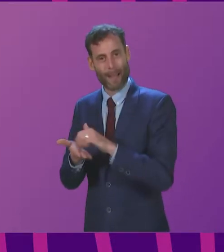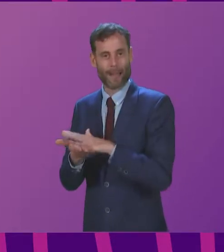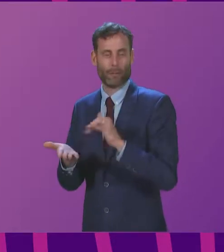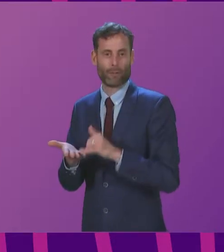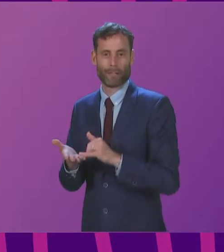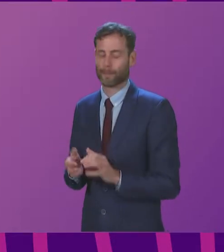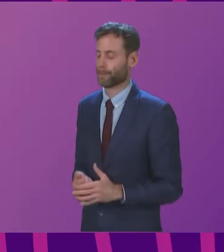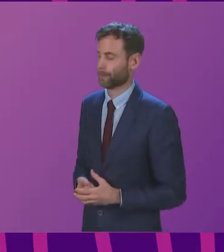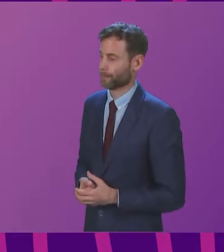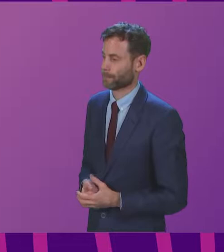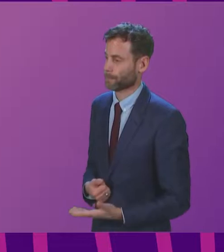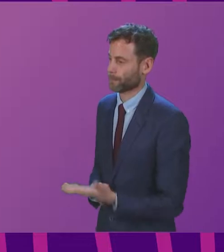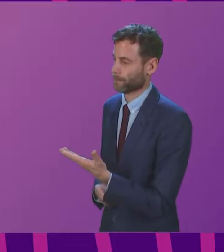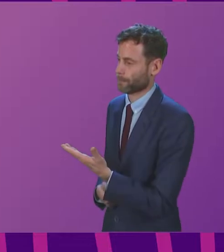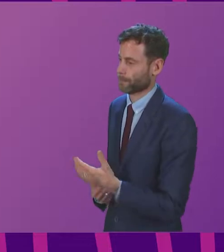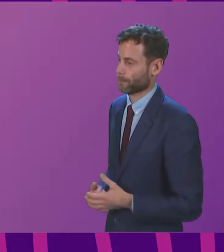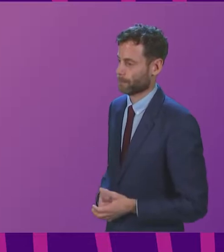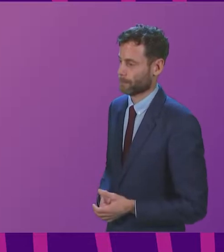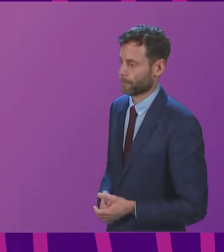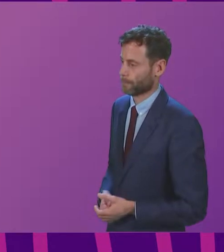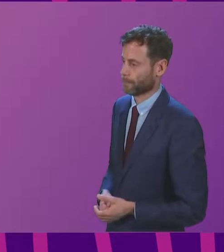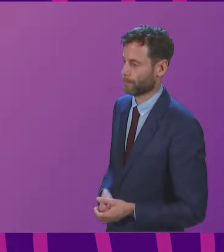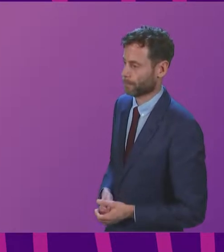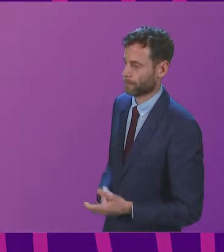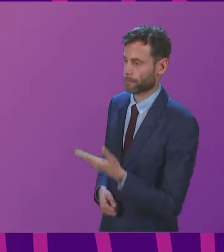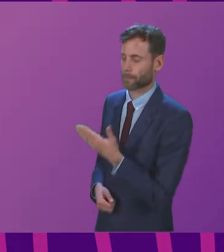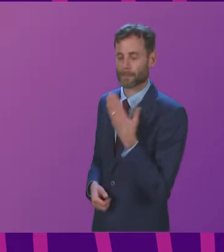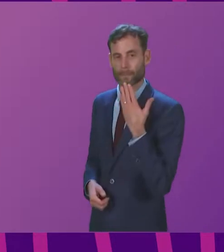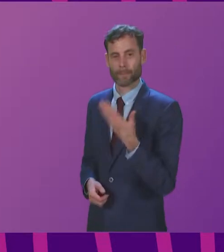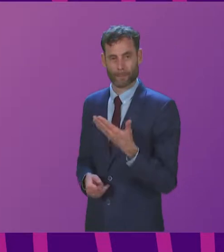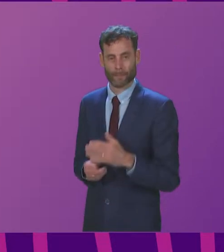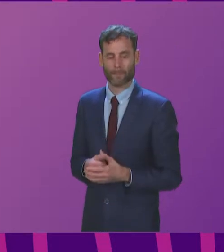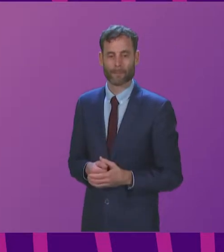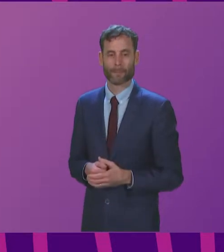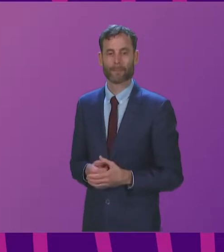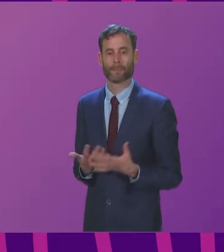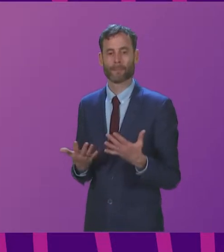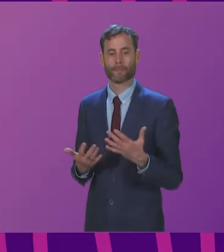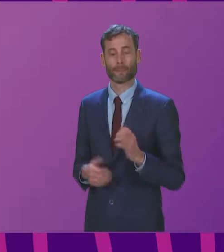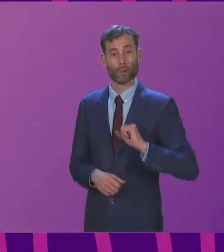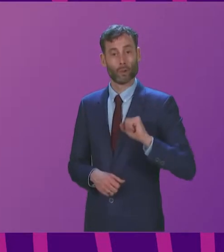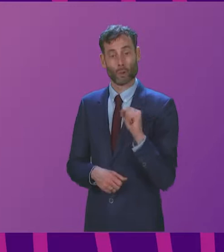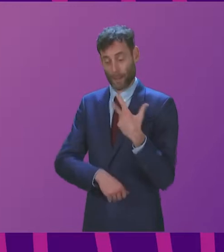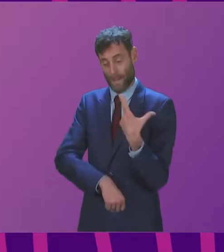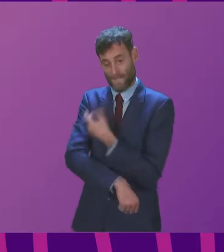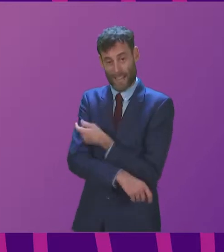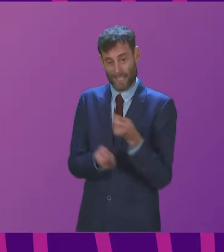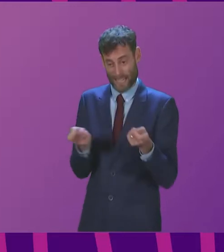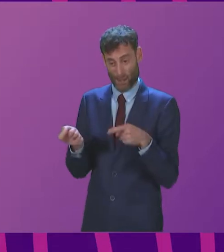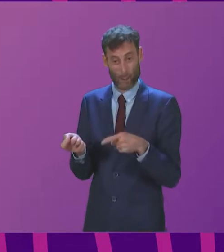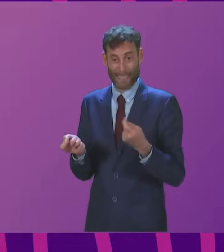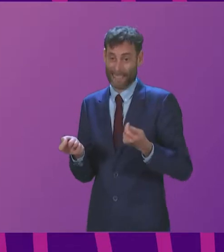Although Scotland’s vaccination programme is the most successful in the United Kingdom in